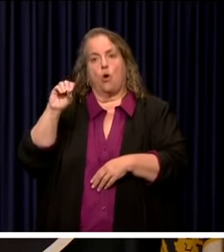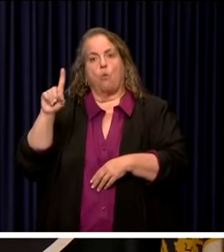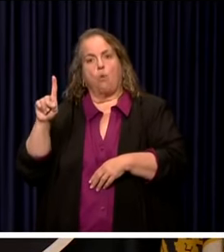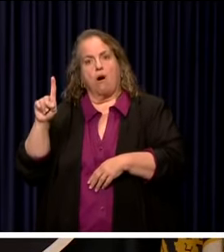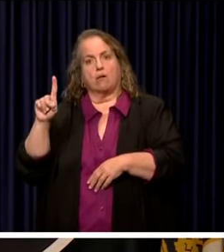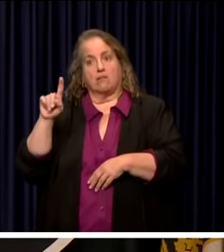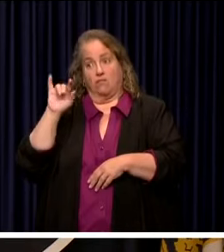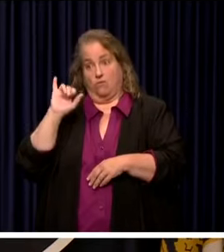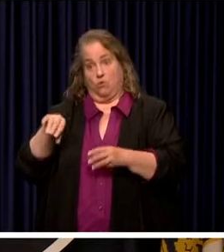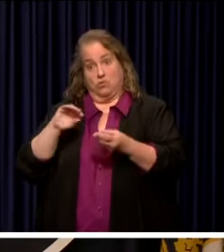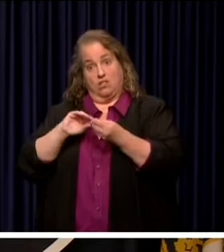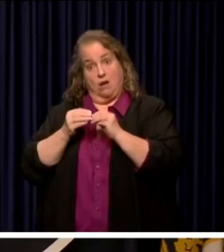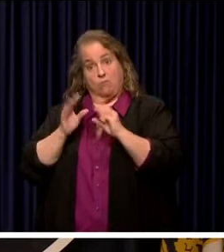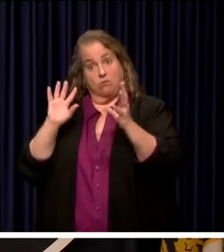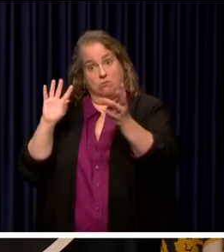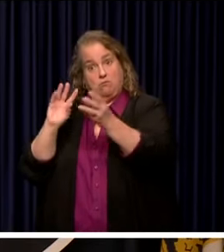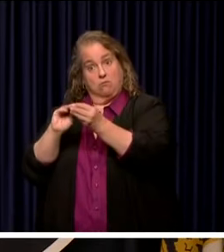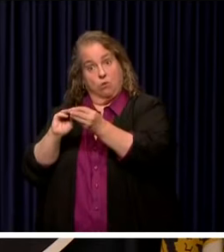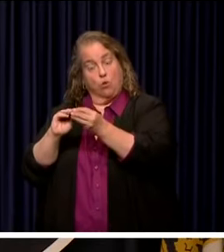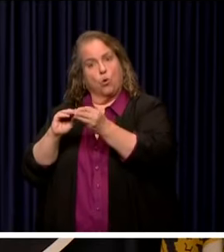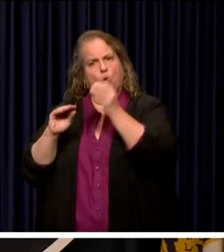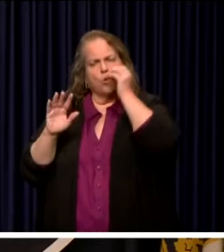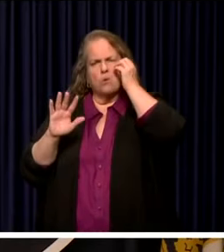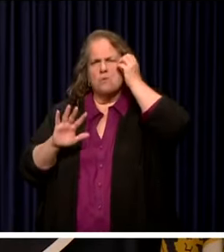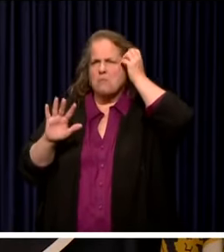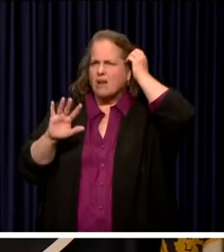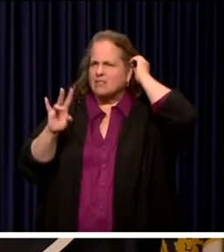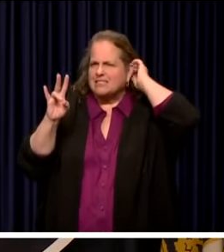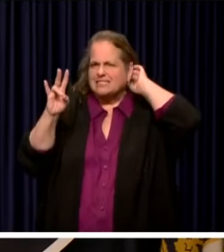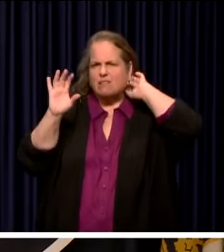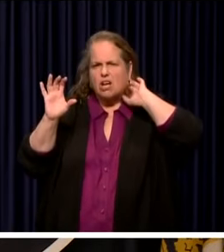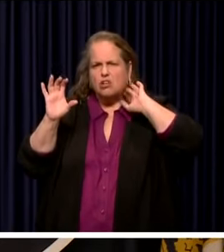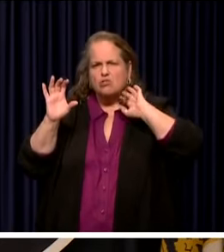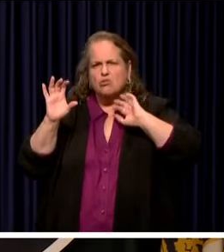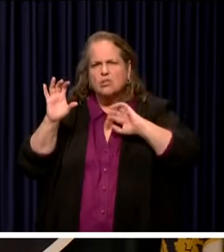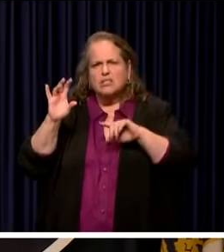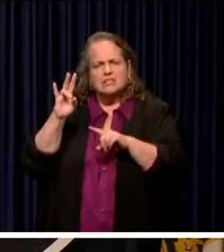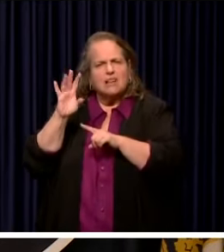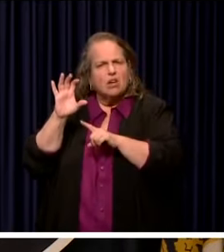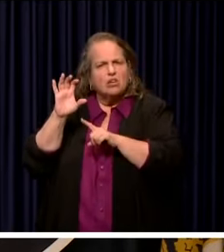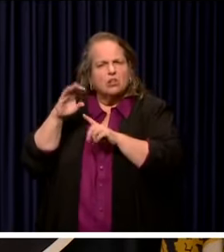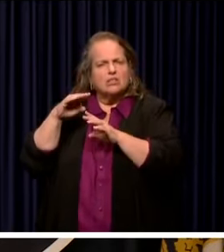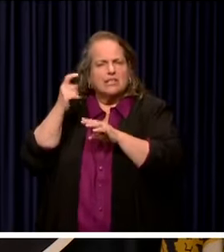SO IF YOU ARE IN THE AREA, CALL